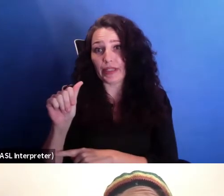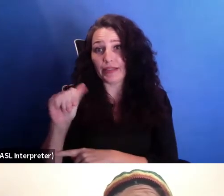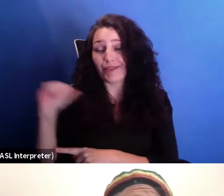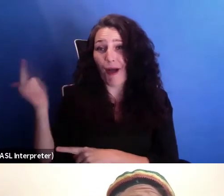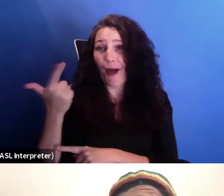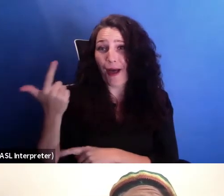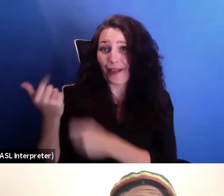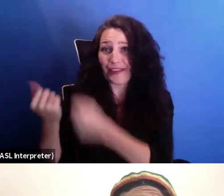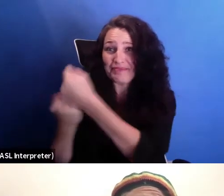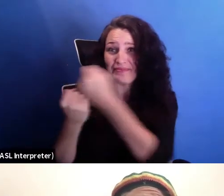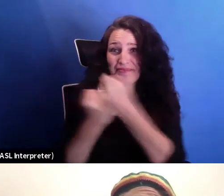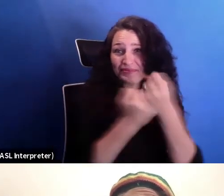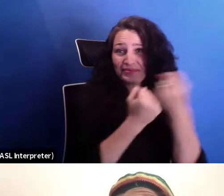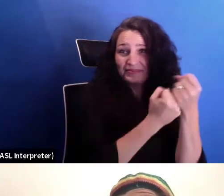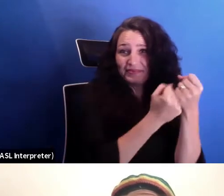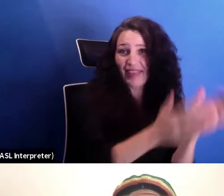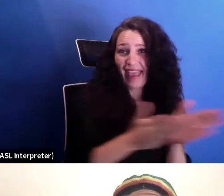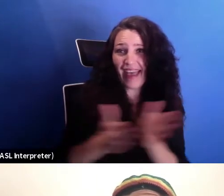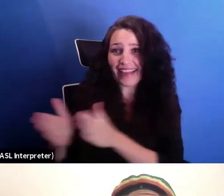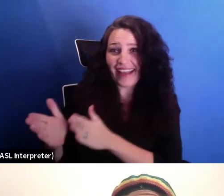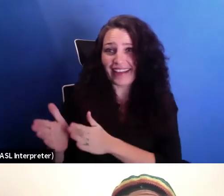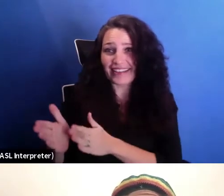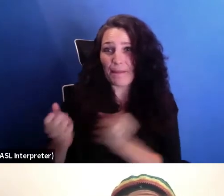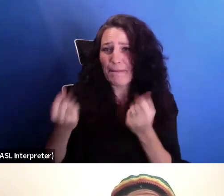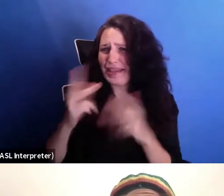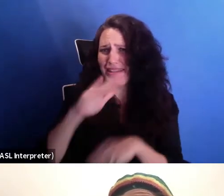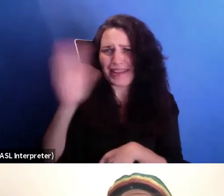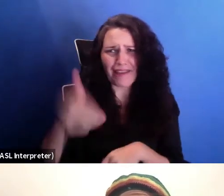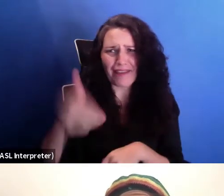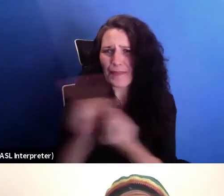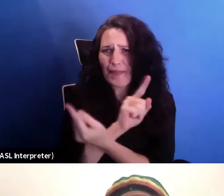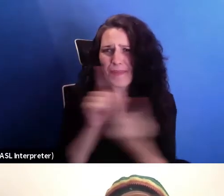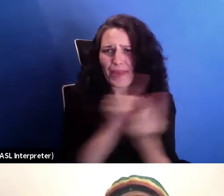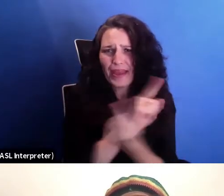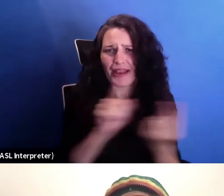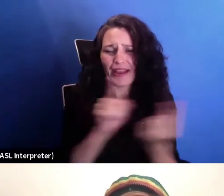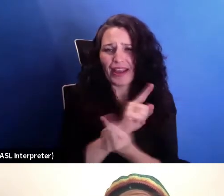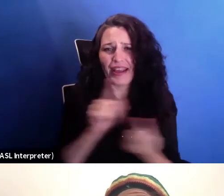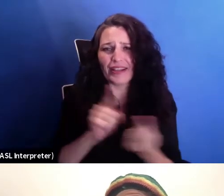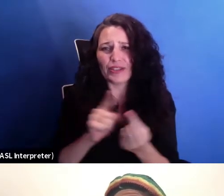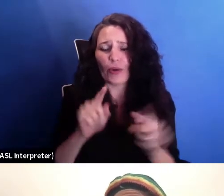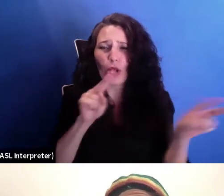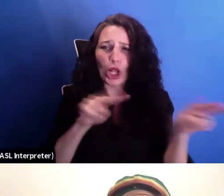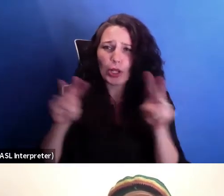And looking at other organizations like A-Doc and Brown Girls Doc Mafia, a few of us got together